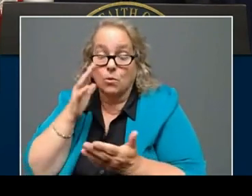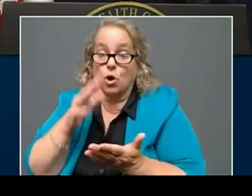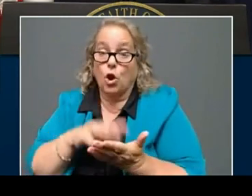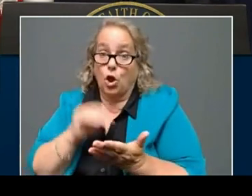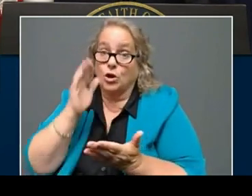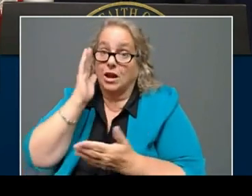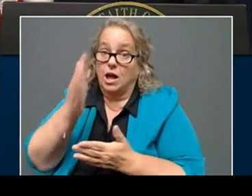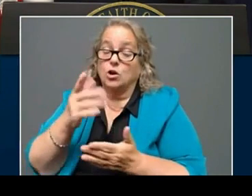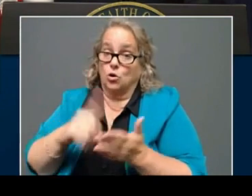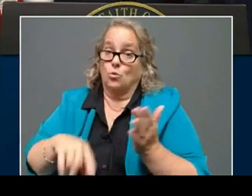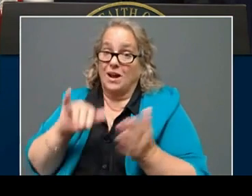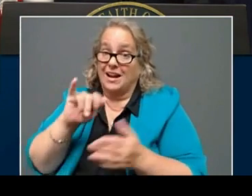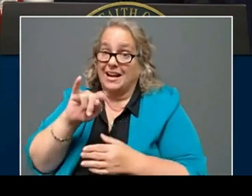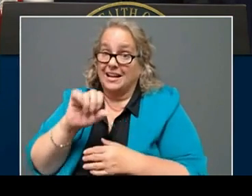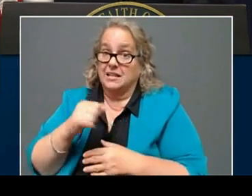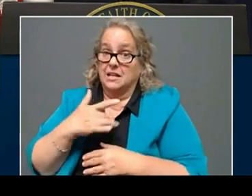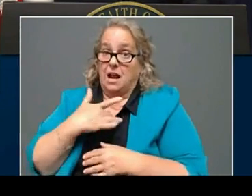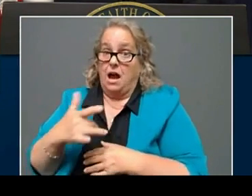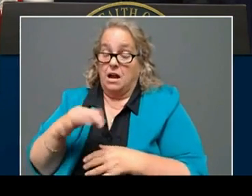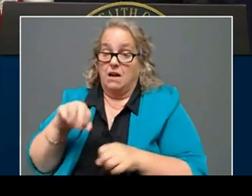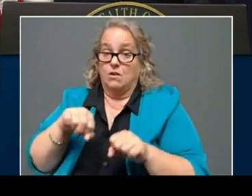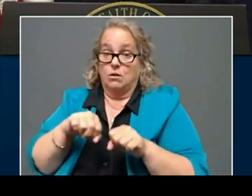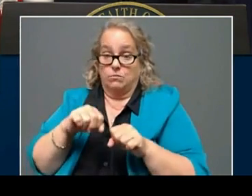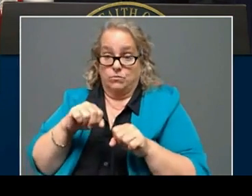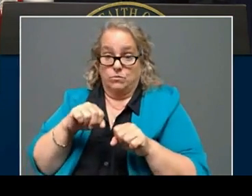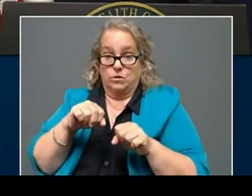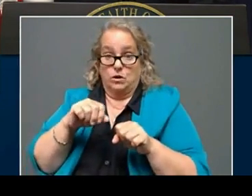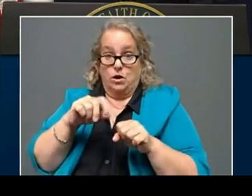the likelihood of a breakthrough is for a vaccinated person? The more people